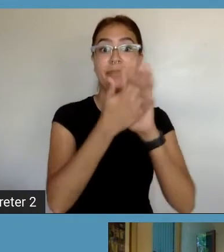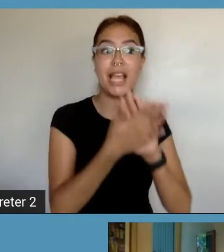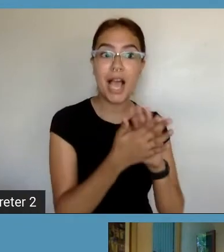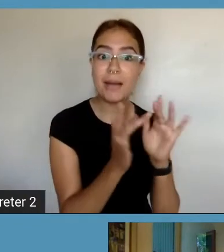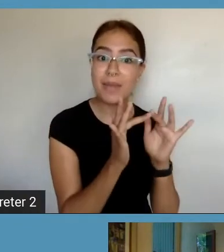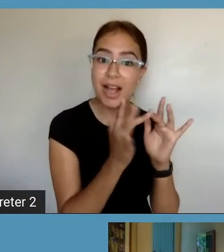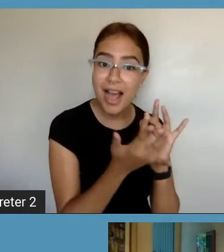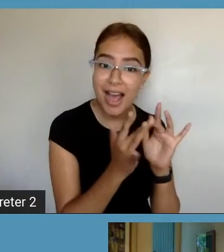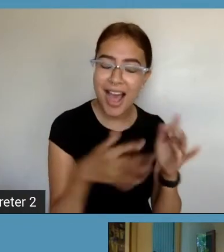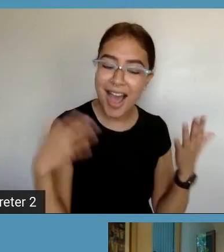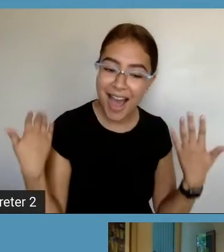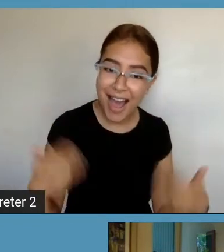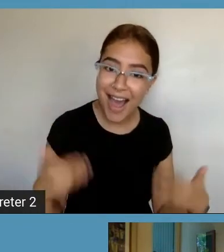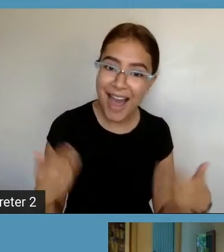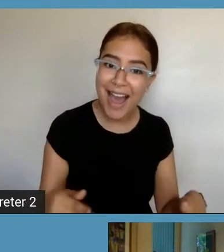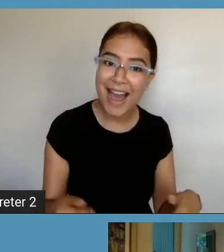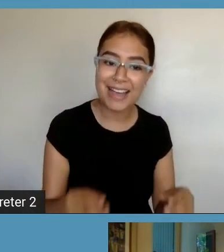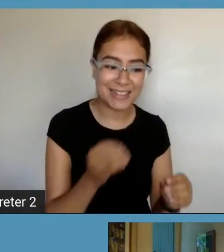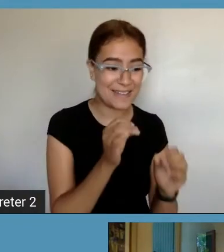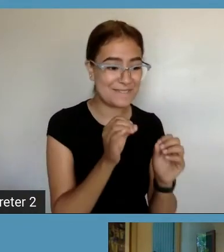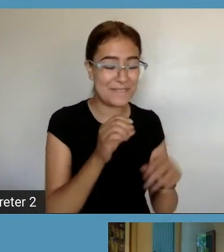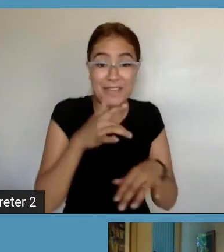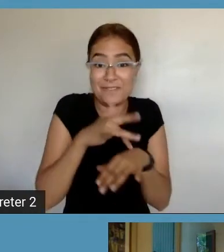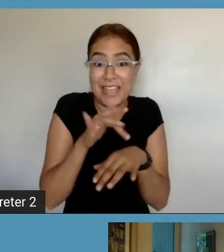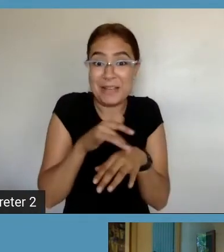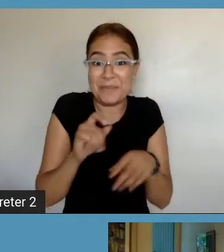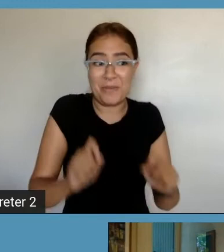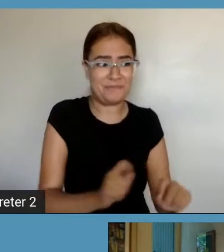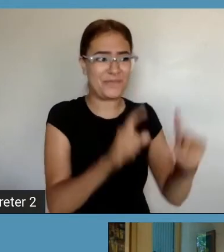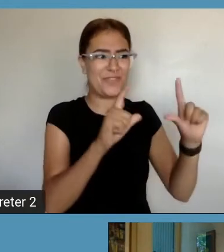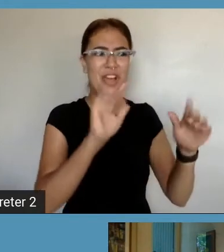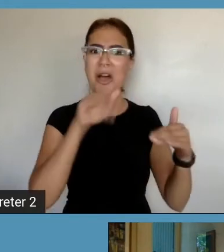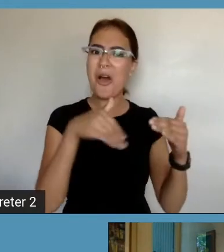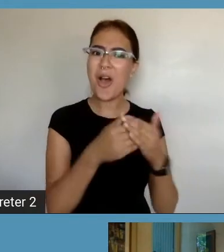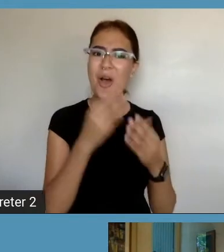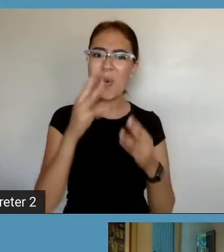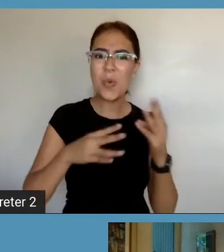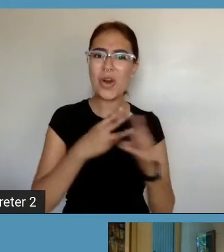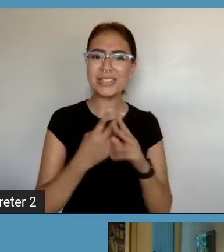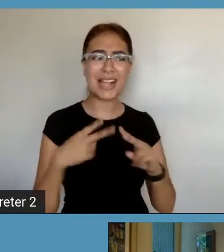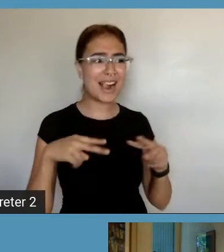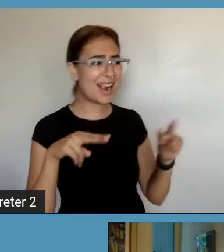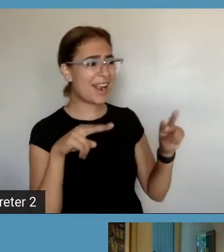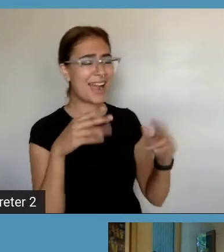is available and uploaded for all the words of C and share. And it's really about excess ability.